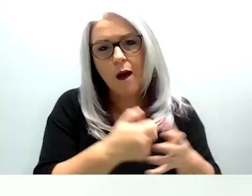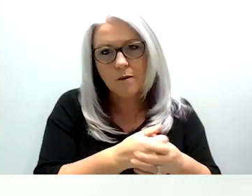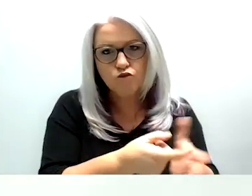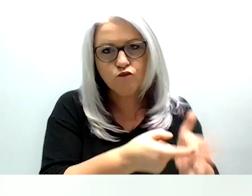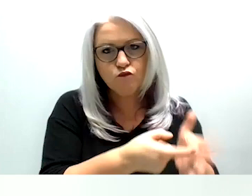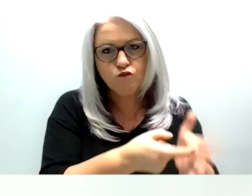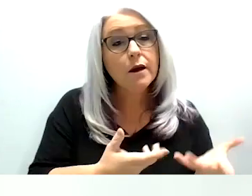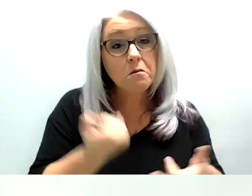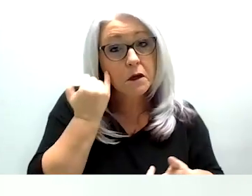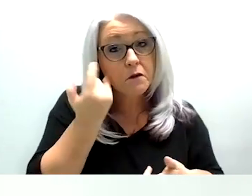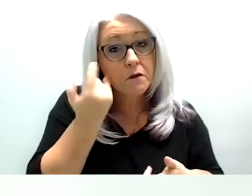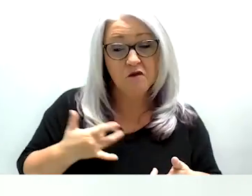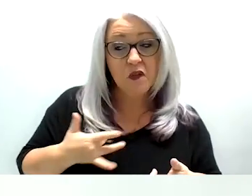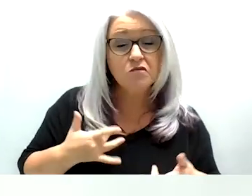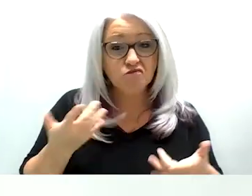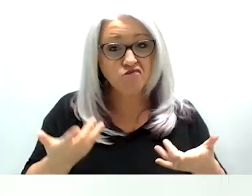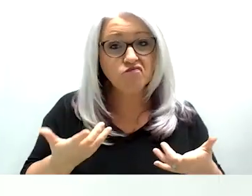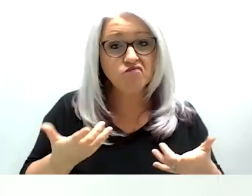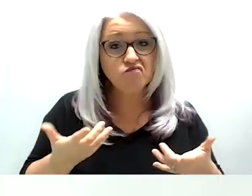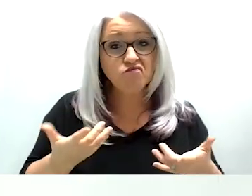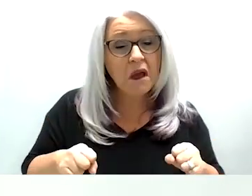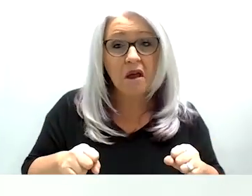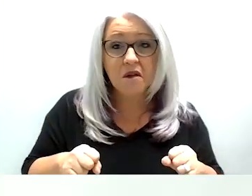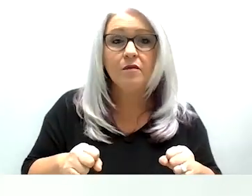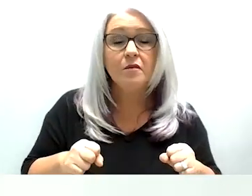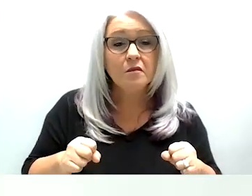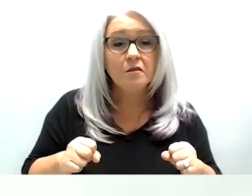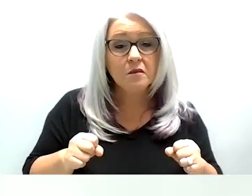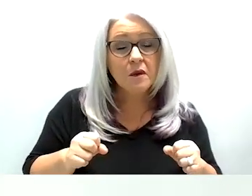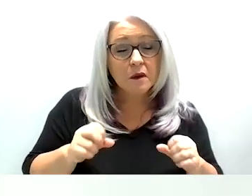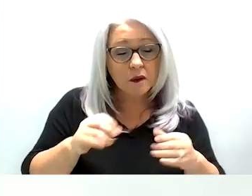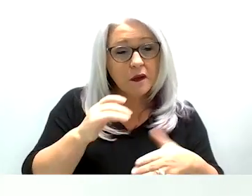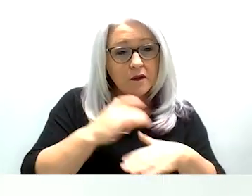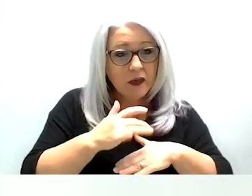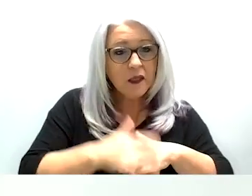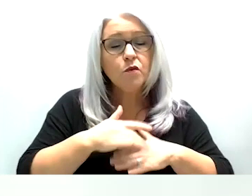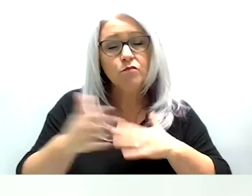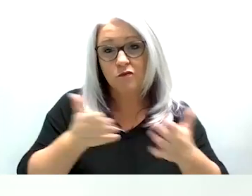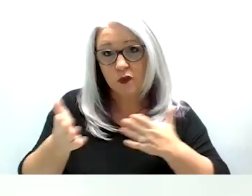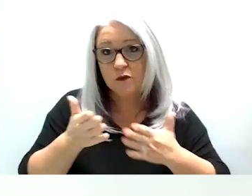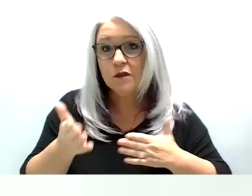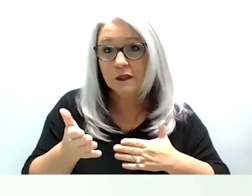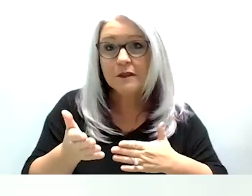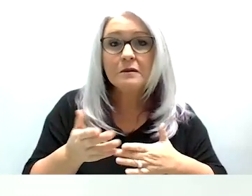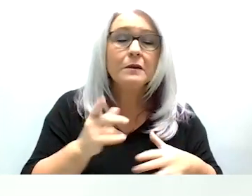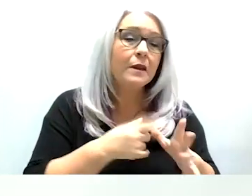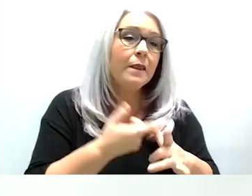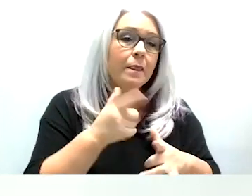scope of the type of work or services that are provided by the folks that you're asking for an accommodation from.